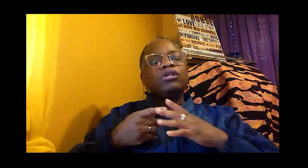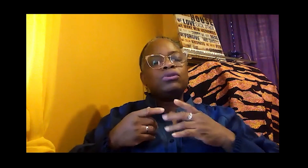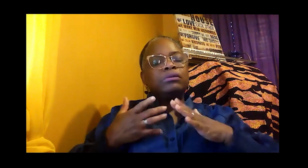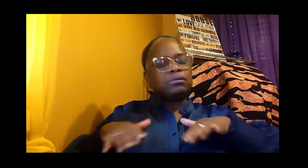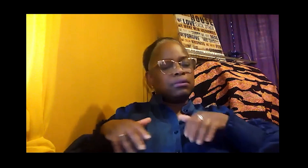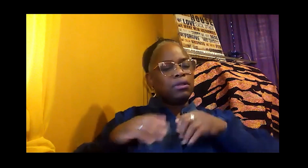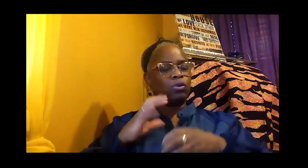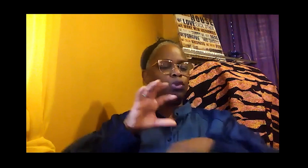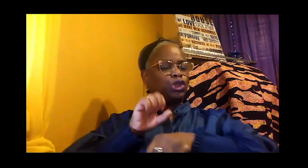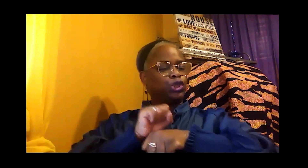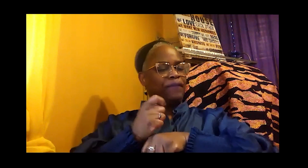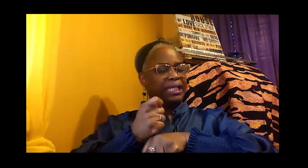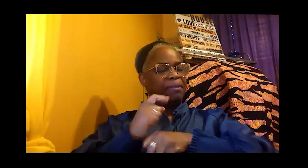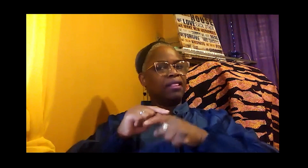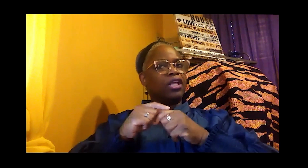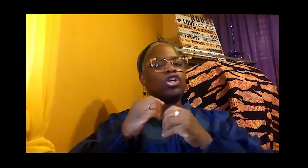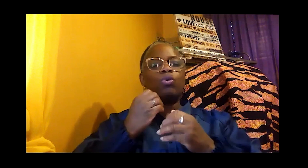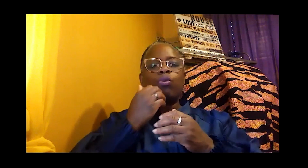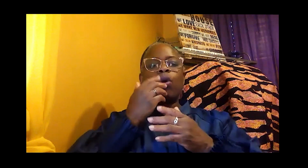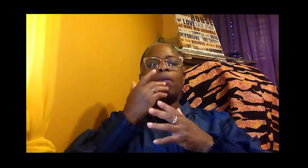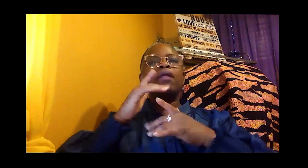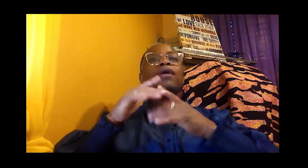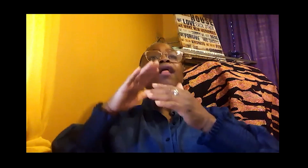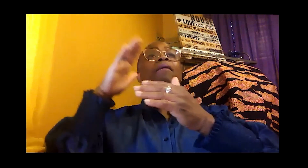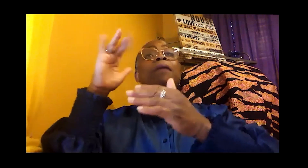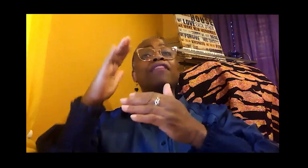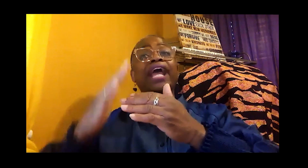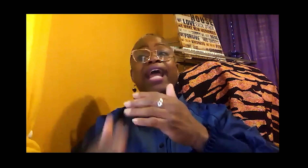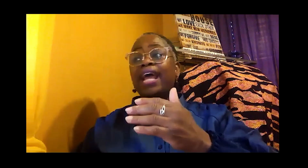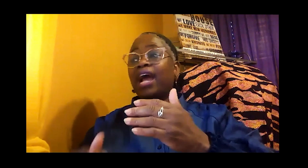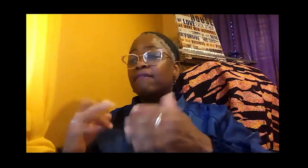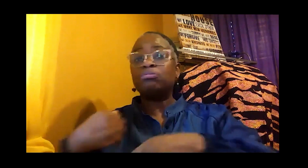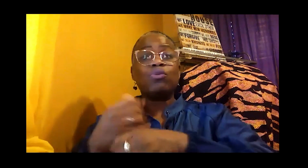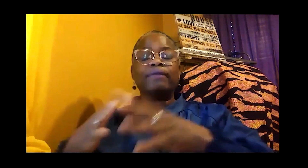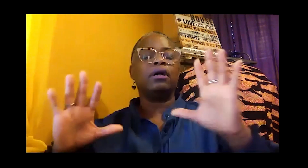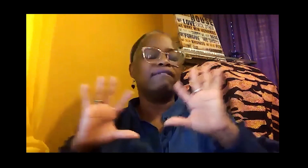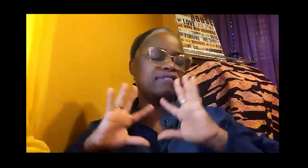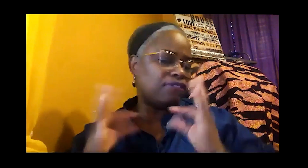At times we are reserved a bit, but as time goes on, and everyone warms up to each other.